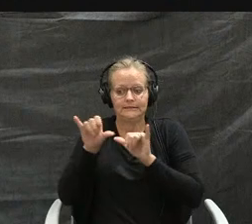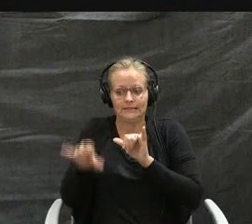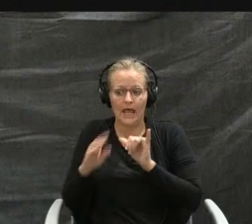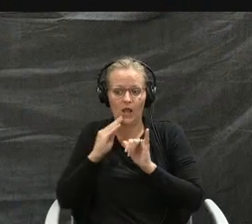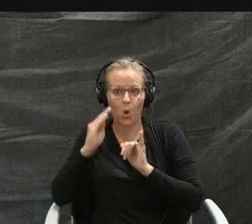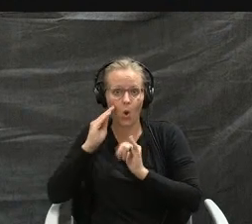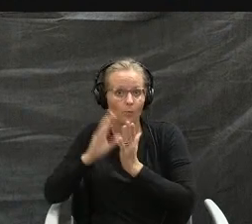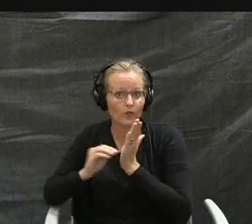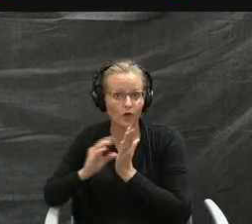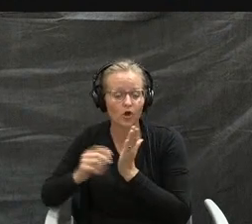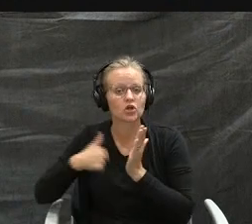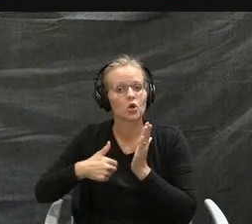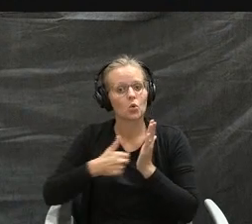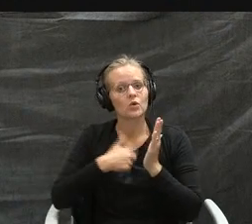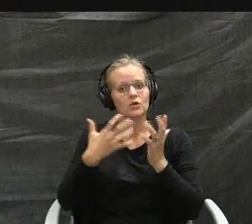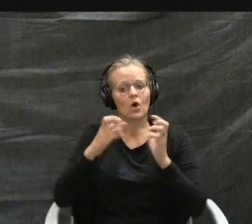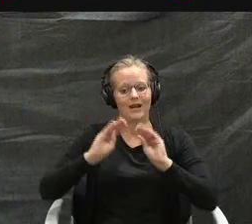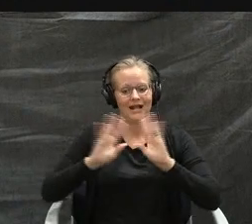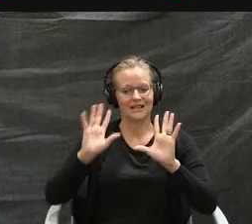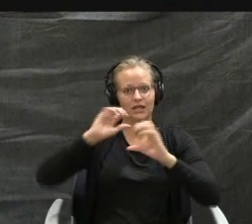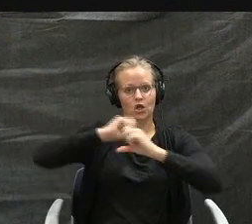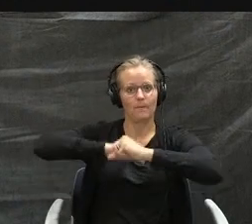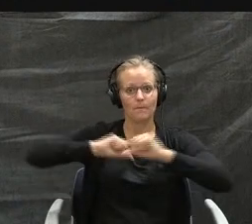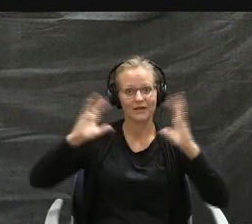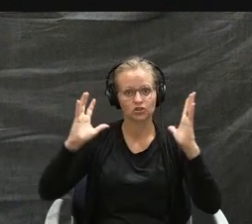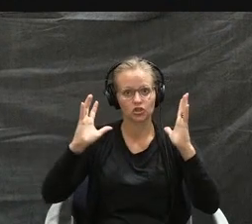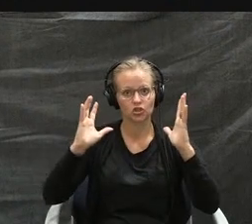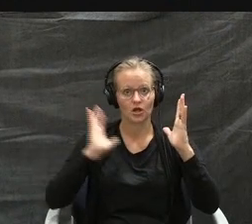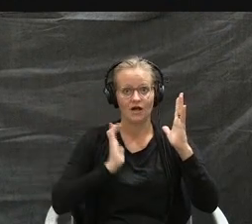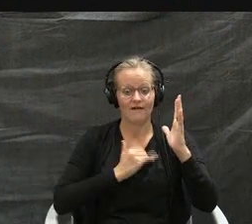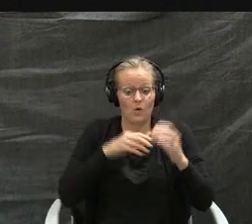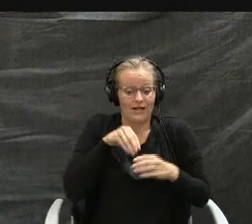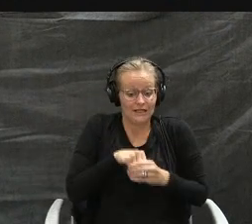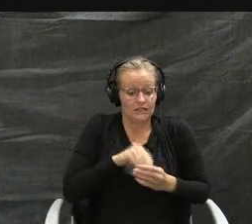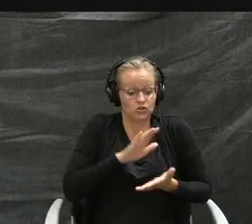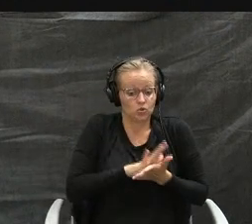them about what the app school option would look like. But the